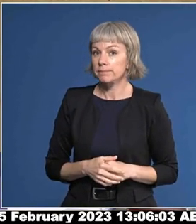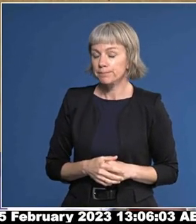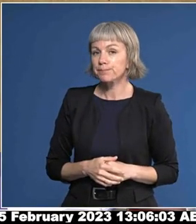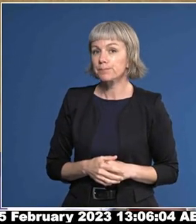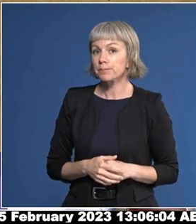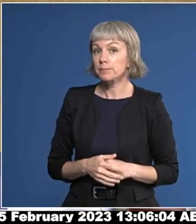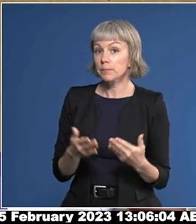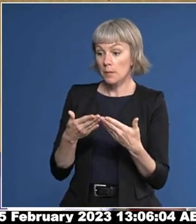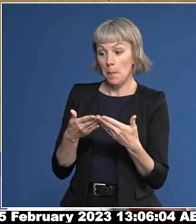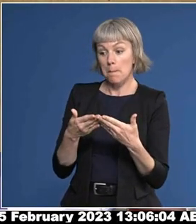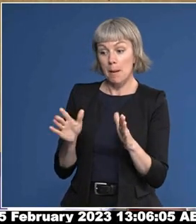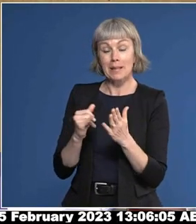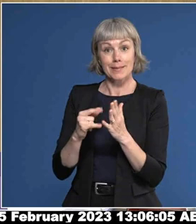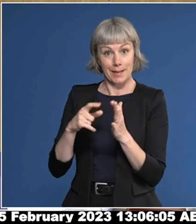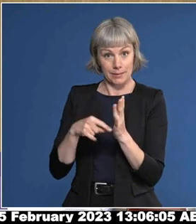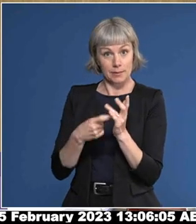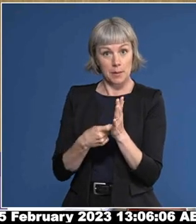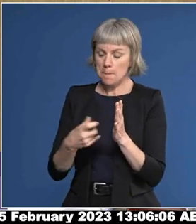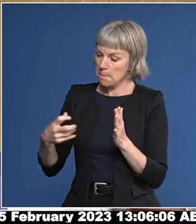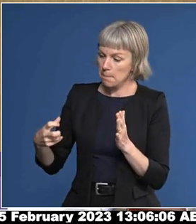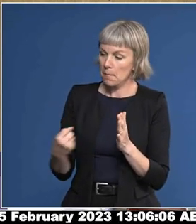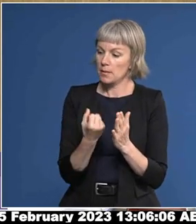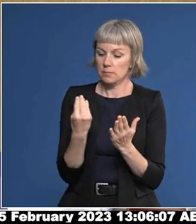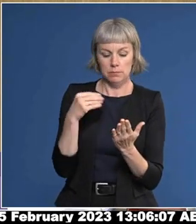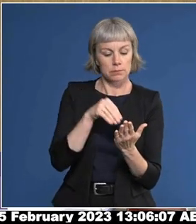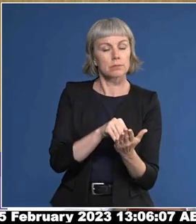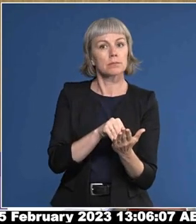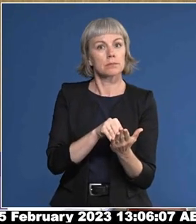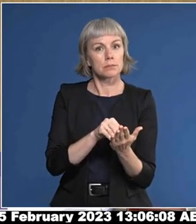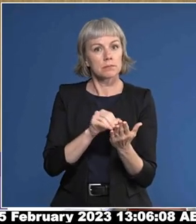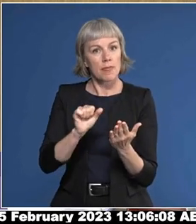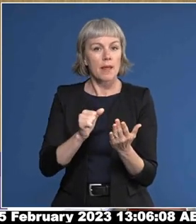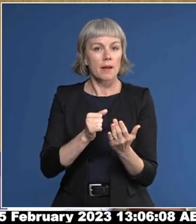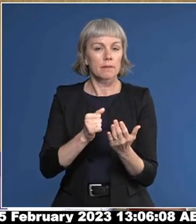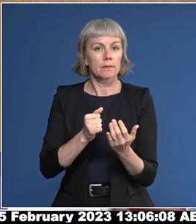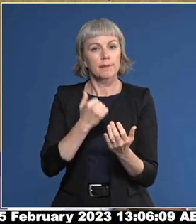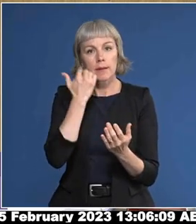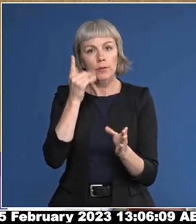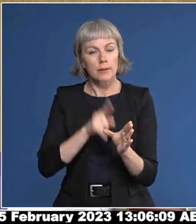in their annual report the diversity of their workforce, gender - and including